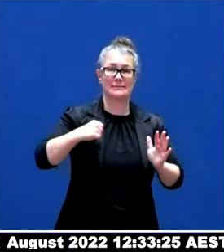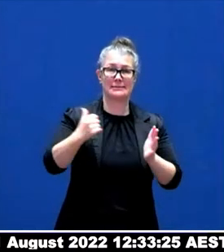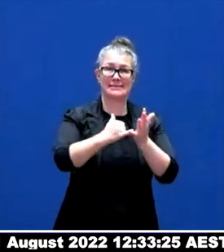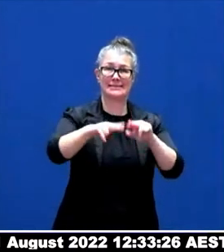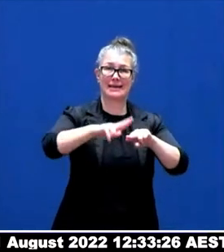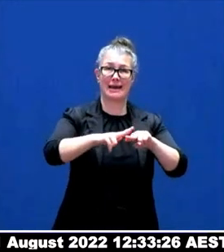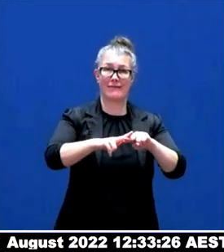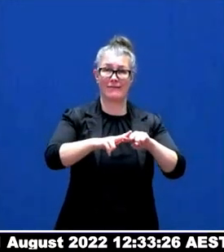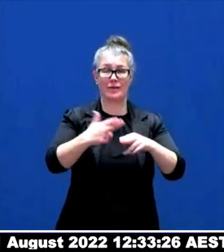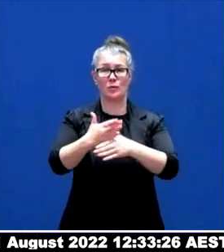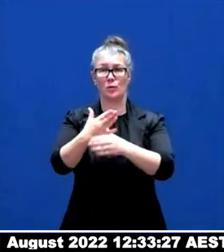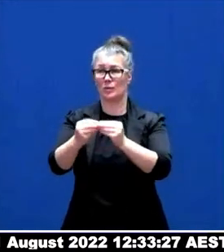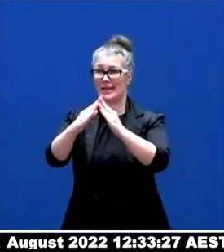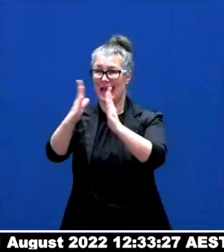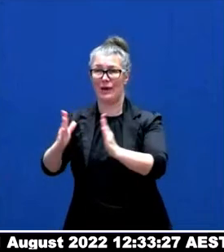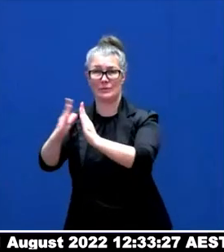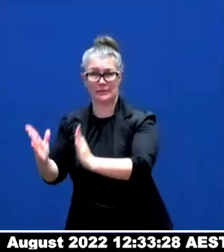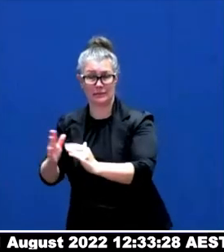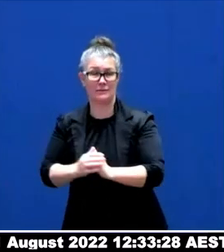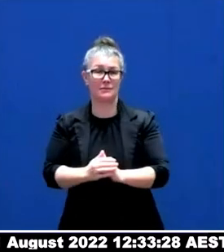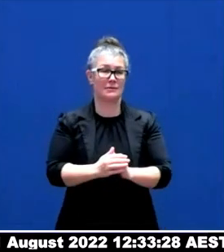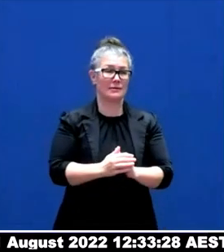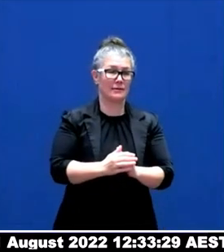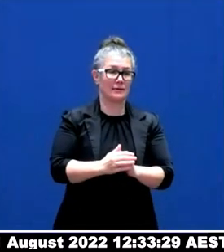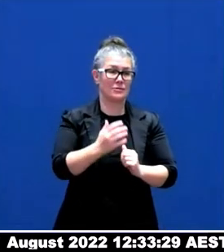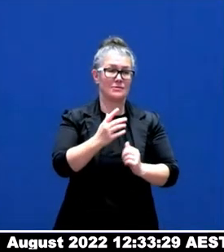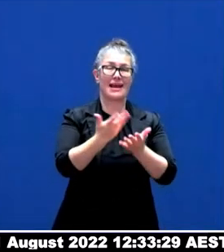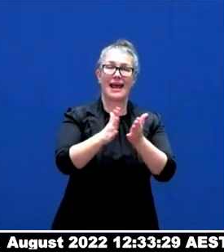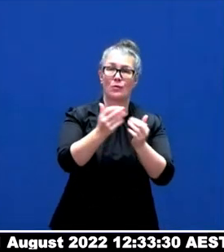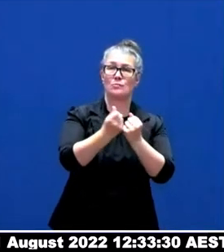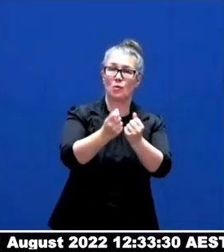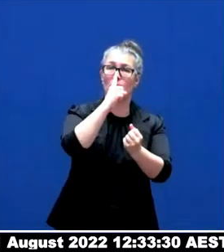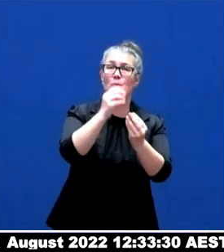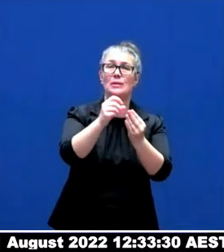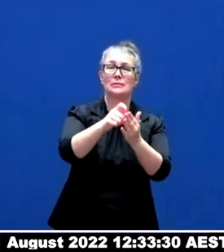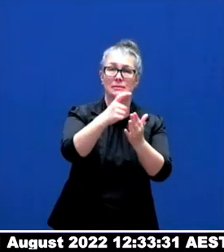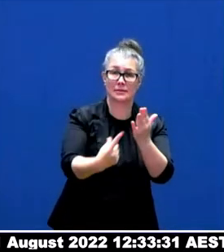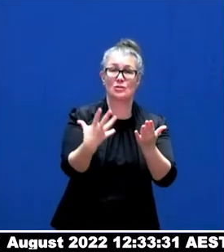supporting with a disability, so there is internal training and resources.